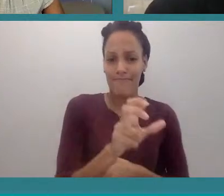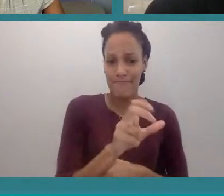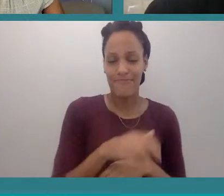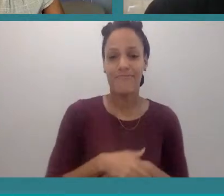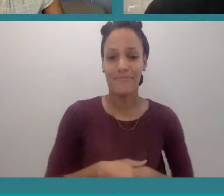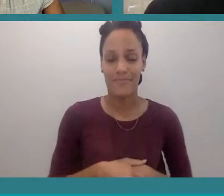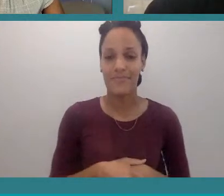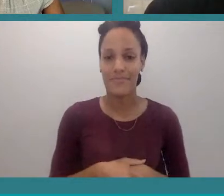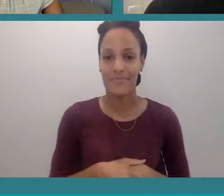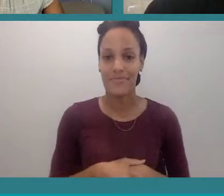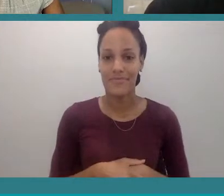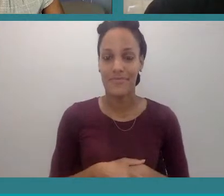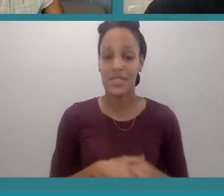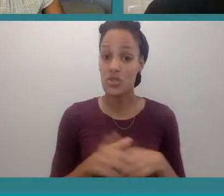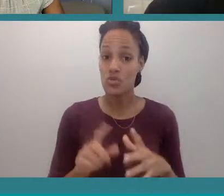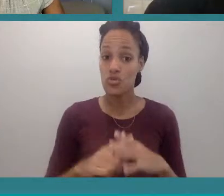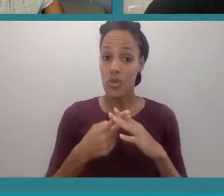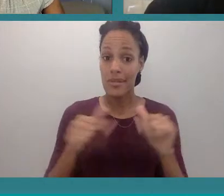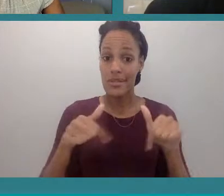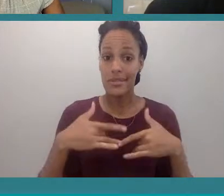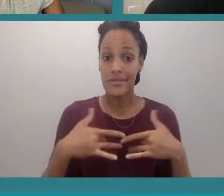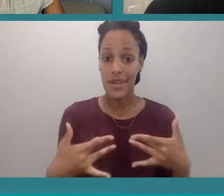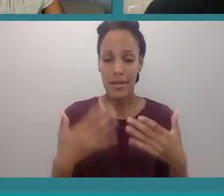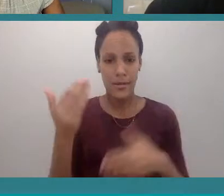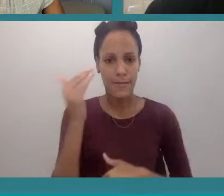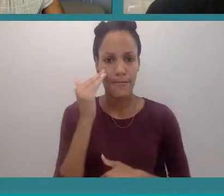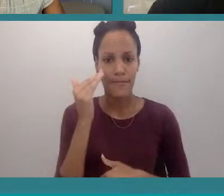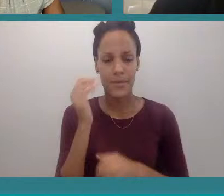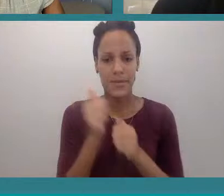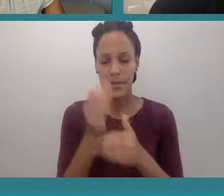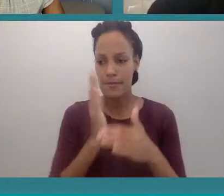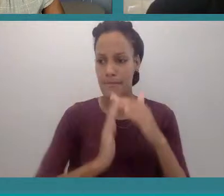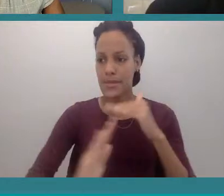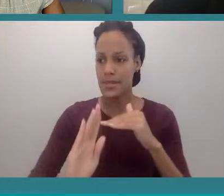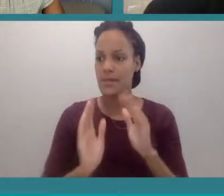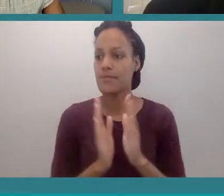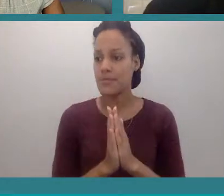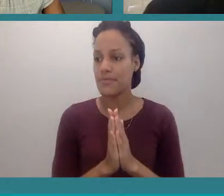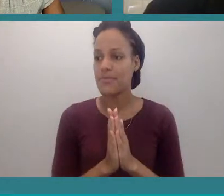We begin this event by acknowledging. with humility. that the lands where the Peale and